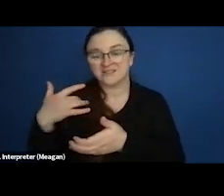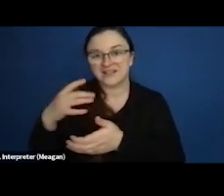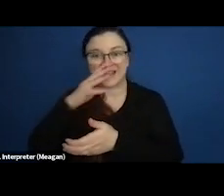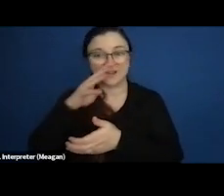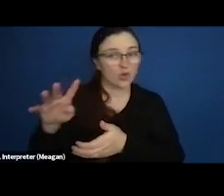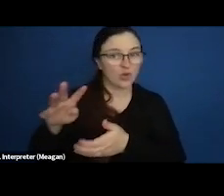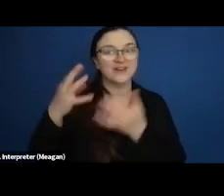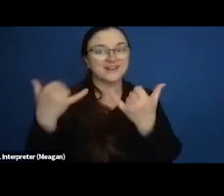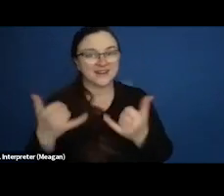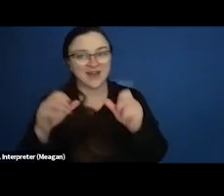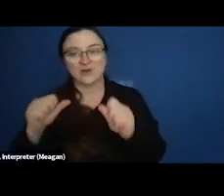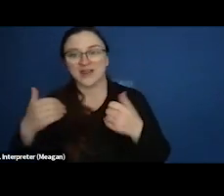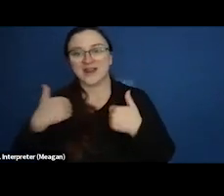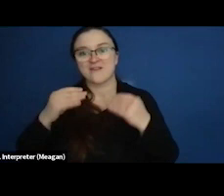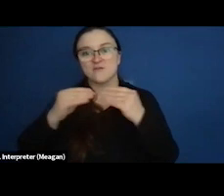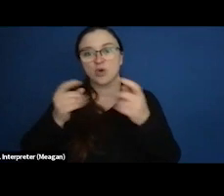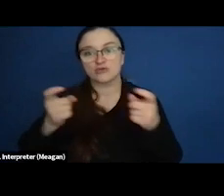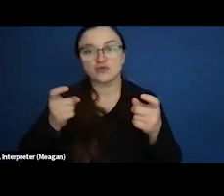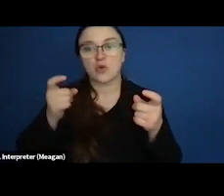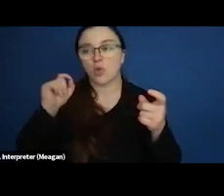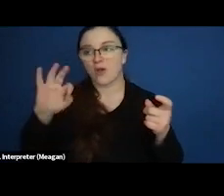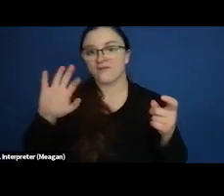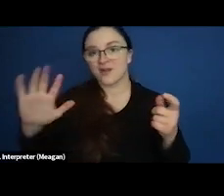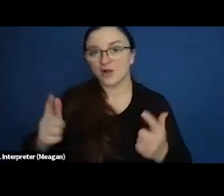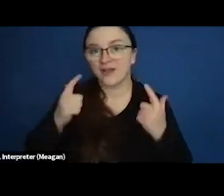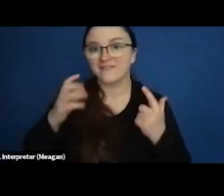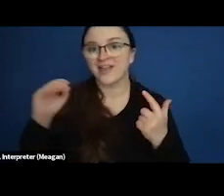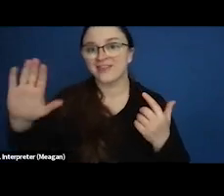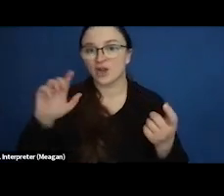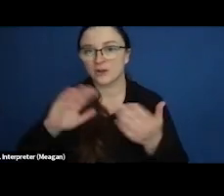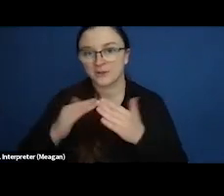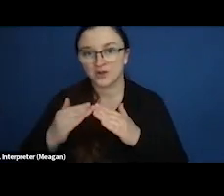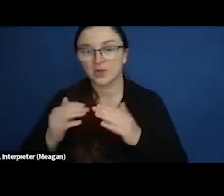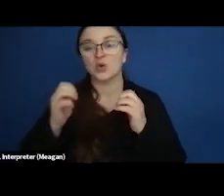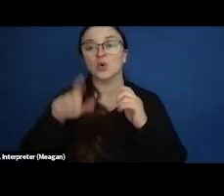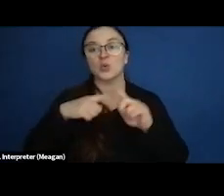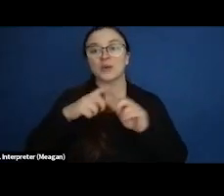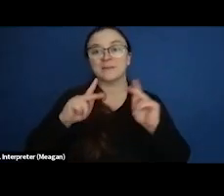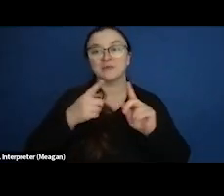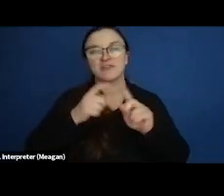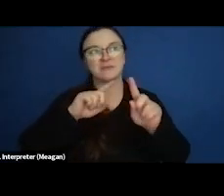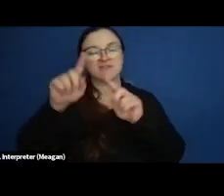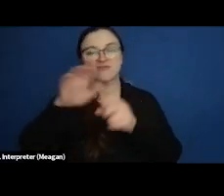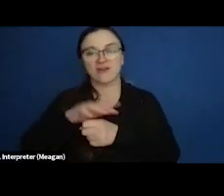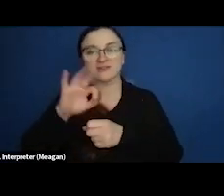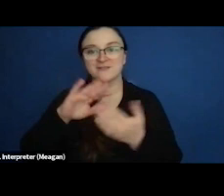over their lives and their community. When people from different areas of the community work together,